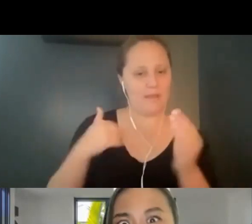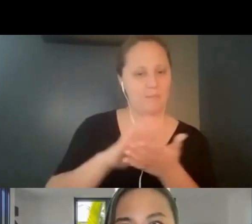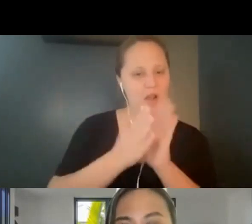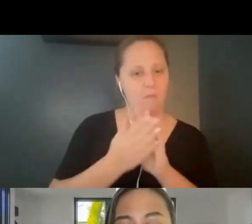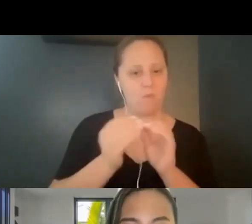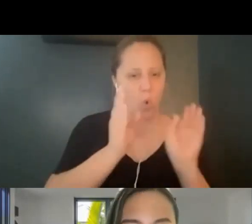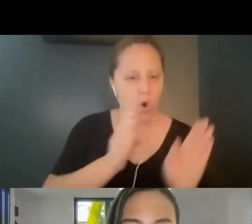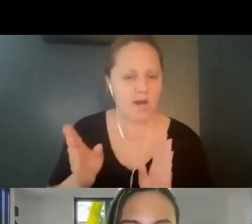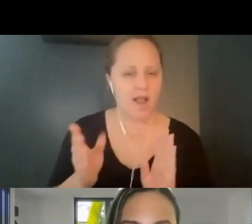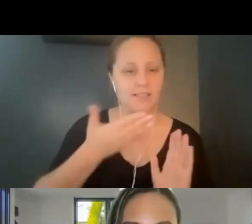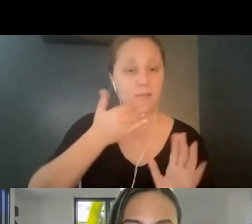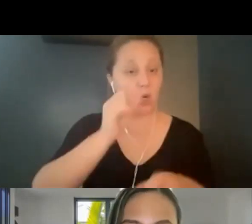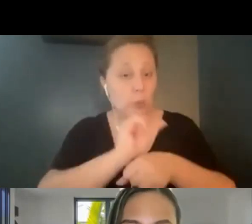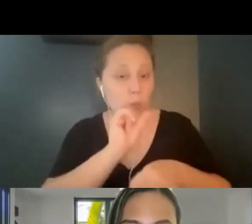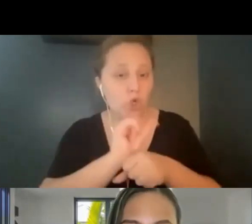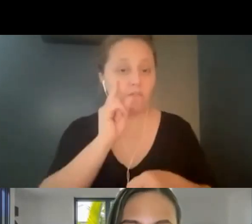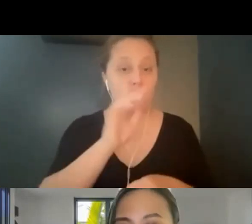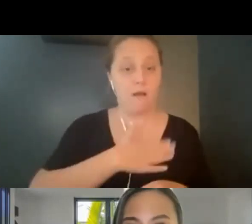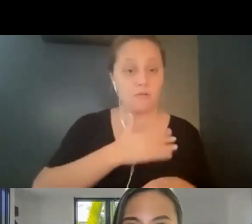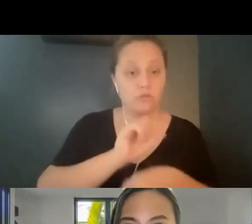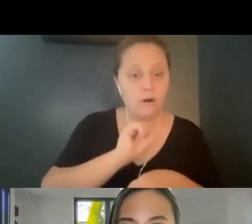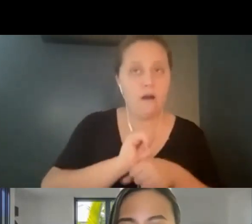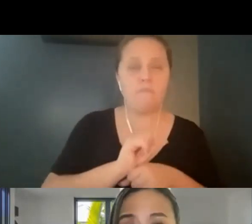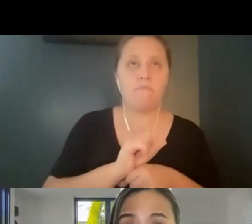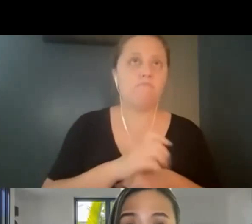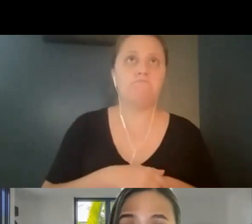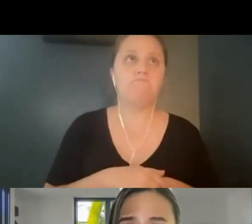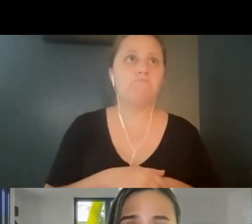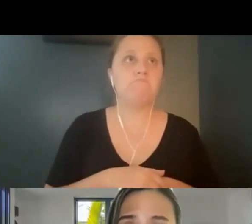my job and I don't think it's a bad thing at all and I think more